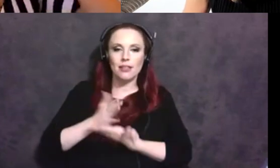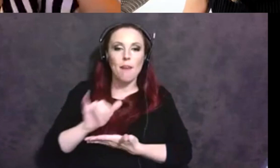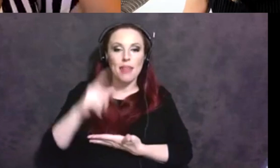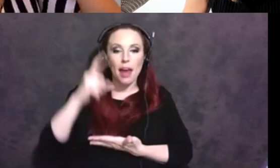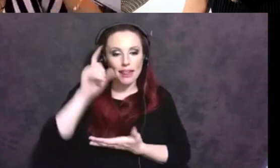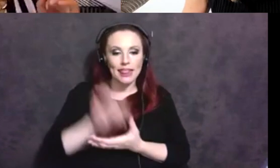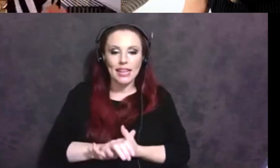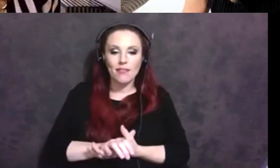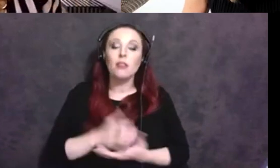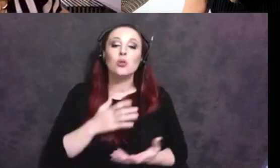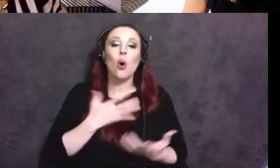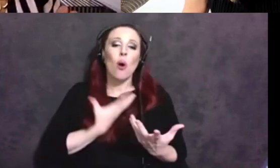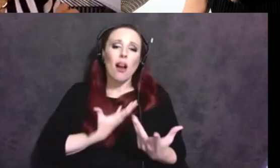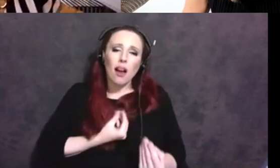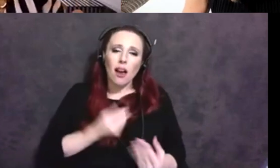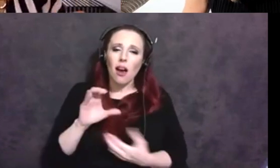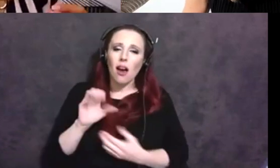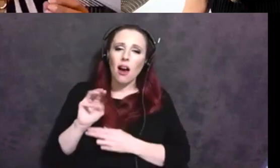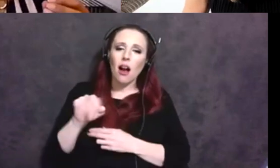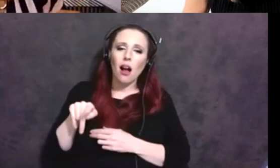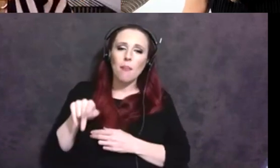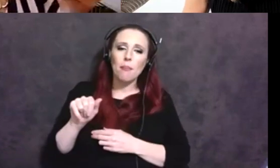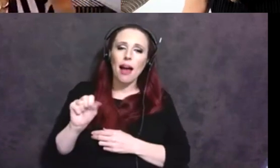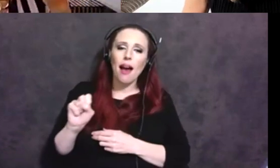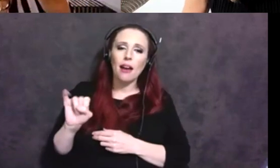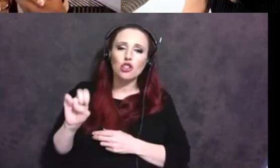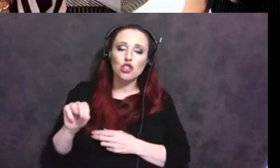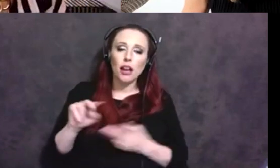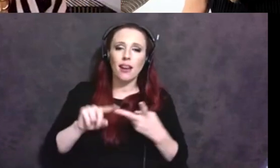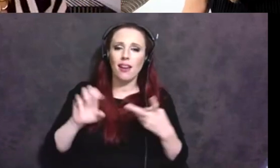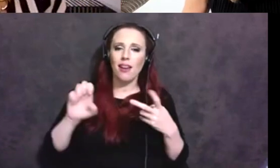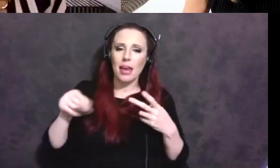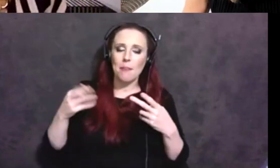piece for me is to figure out where did this come from, why was I holding this belief and